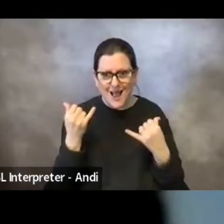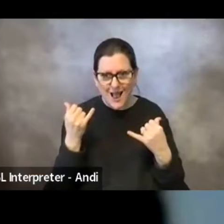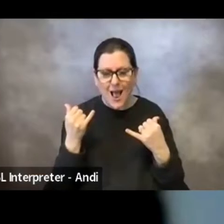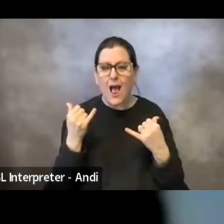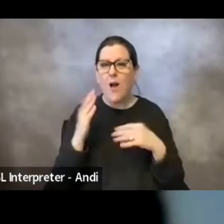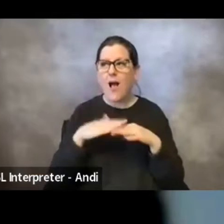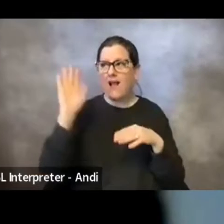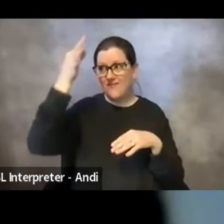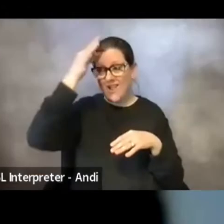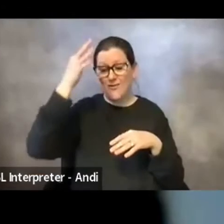that conversation is occurring.